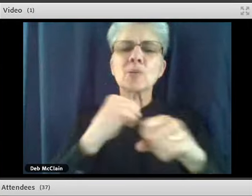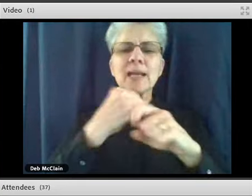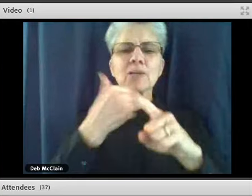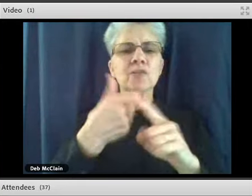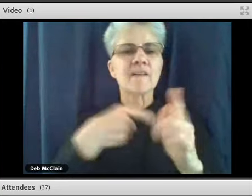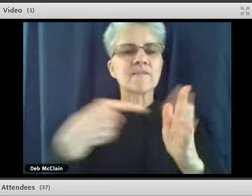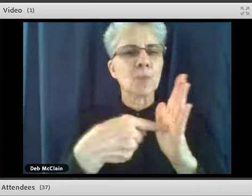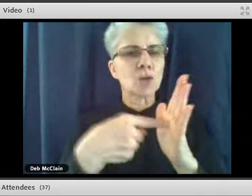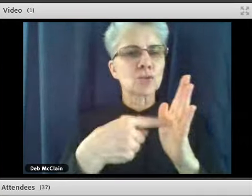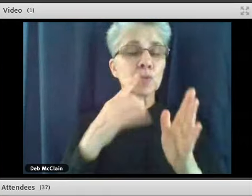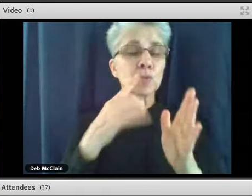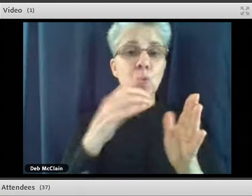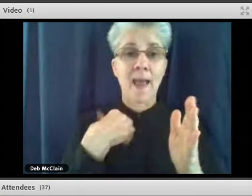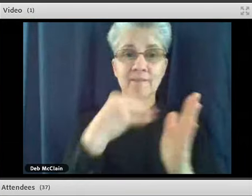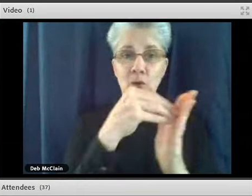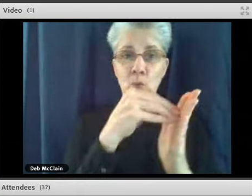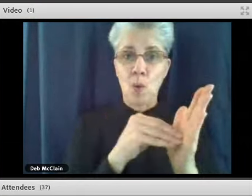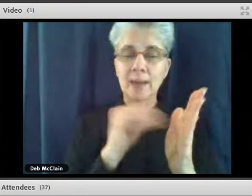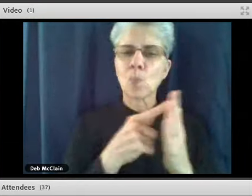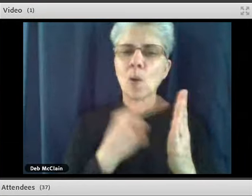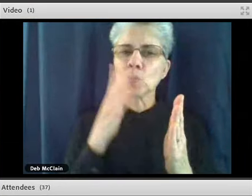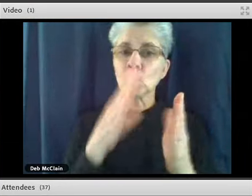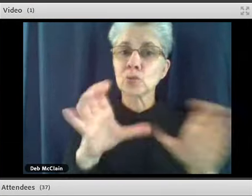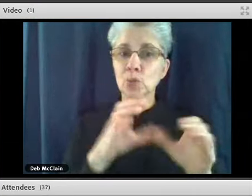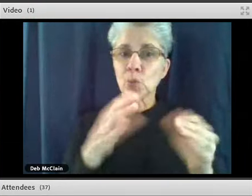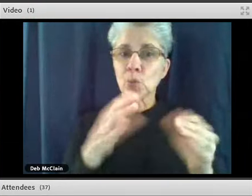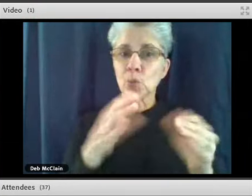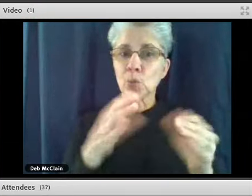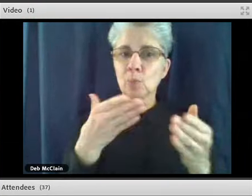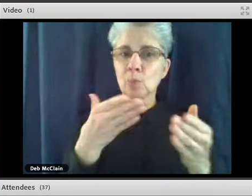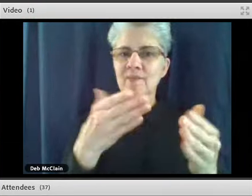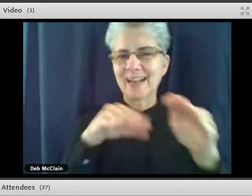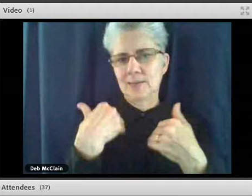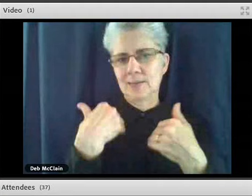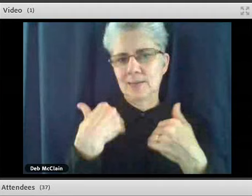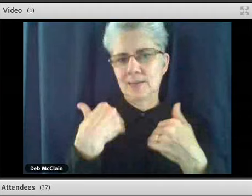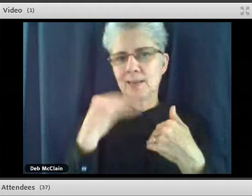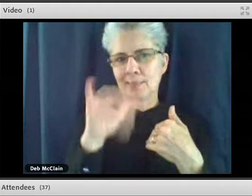And again, that's another way that you can protect yourself from lawsuits, is to have it in writing what you're going to do